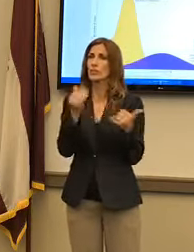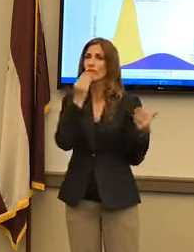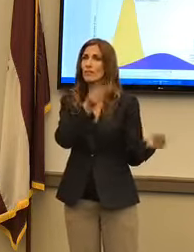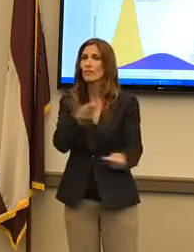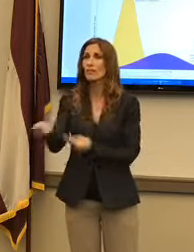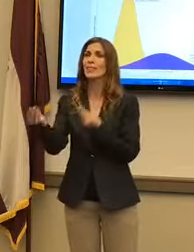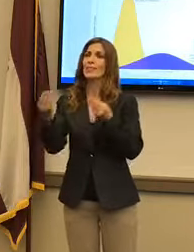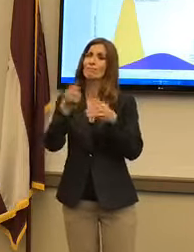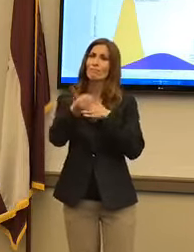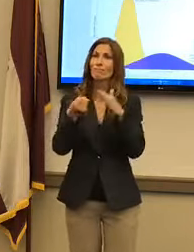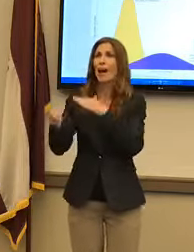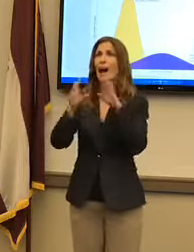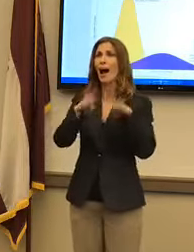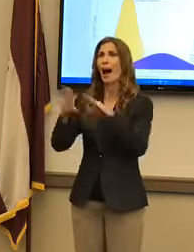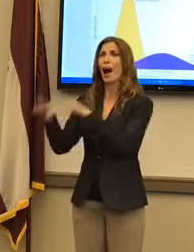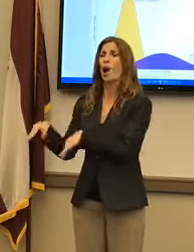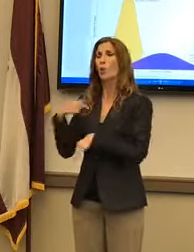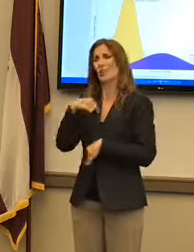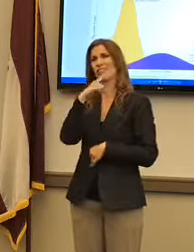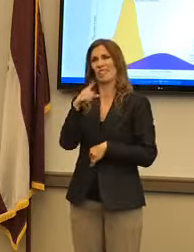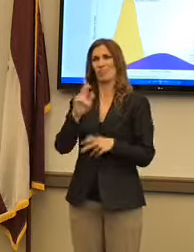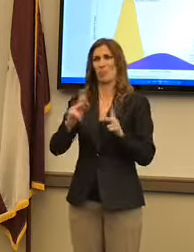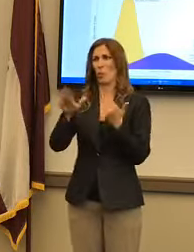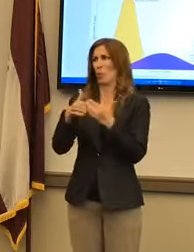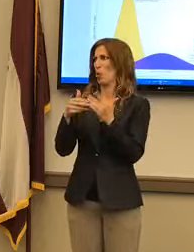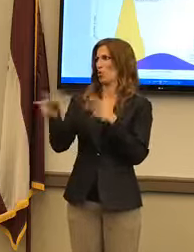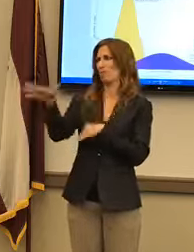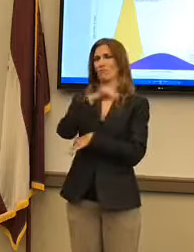and nurture our neighbors impacted by the global pandemic so if you have a